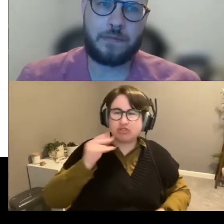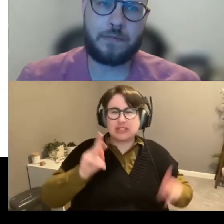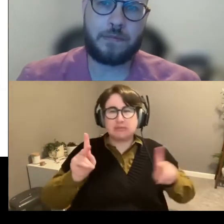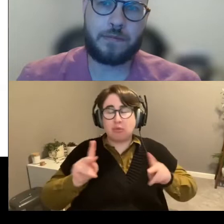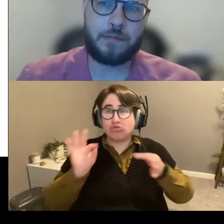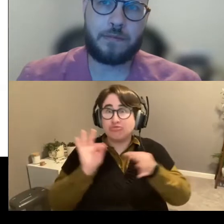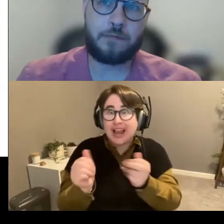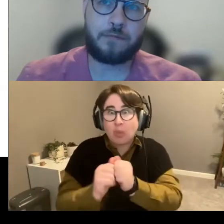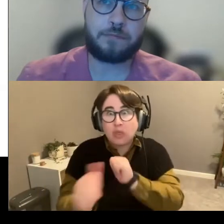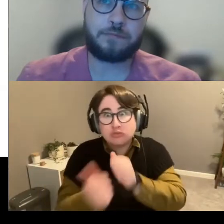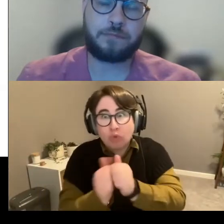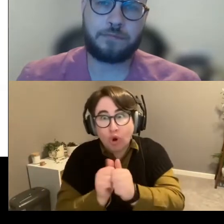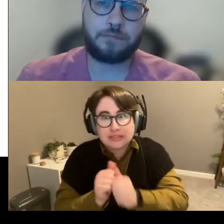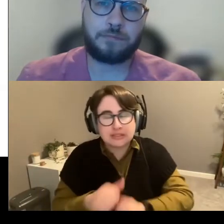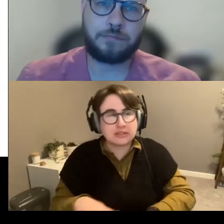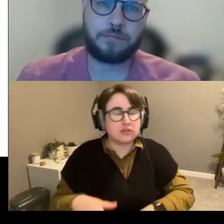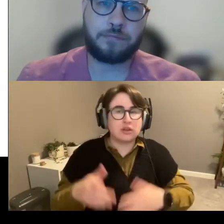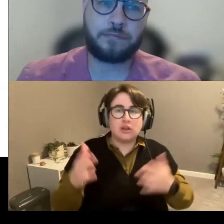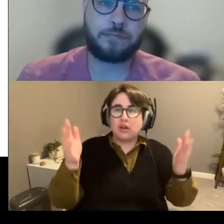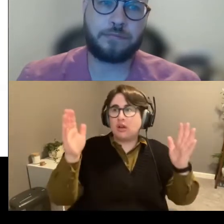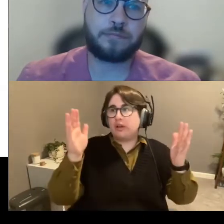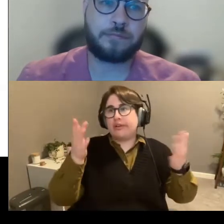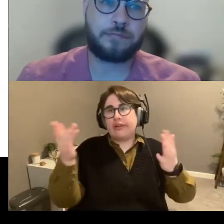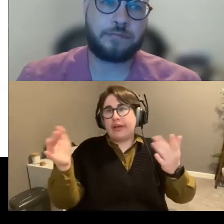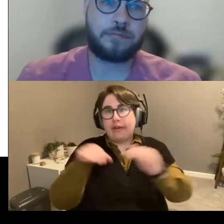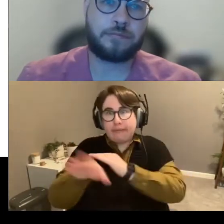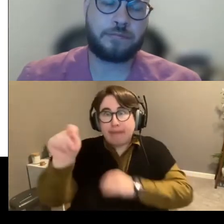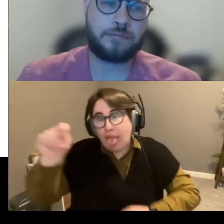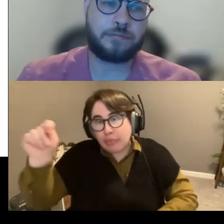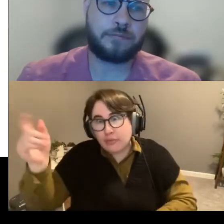using the restroom, having access to hormones